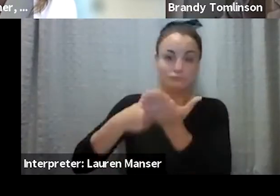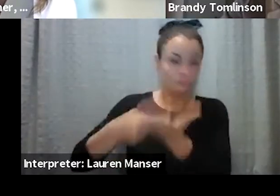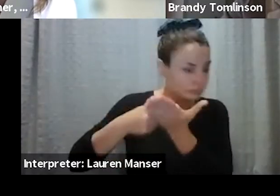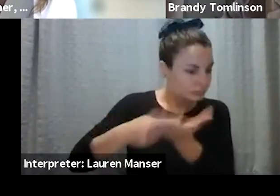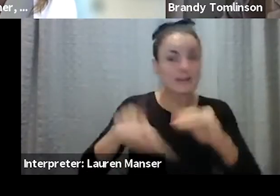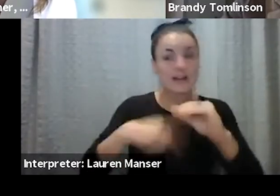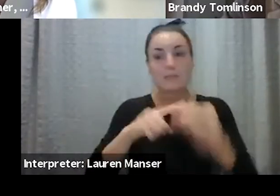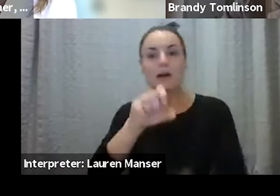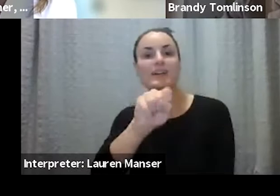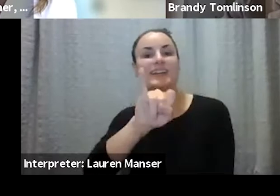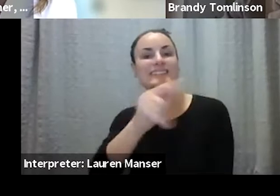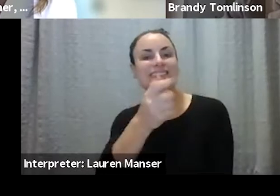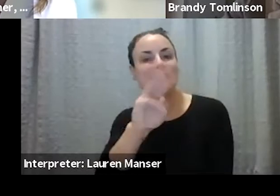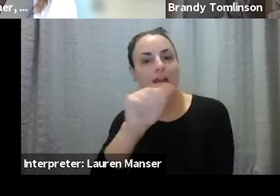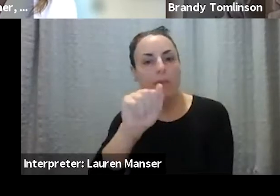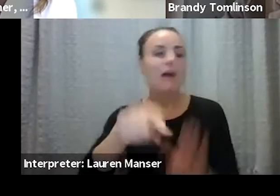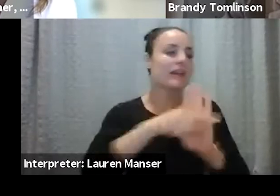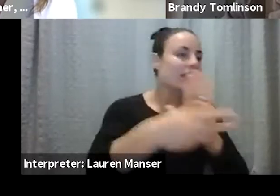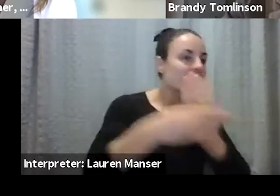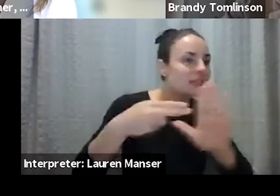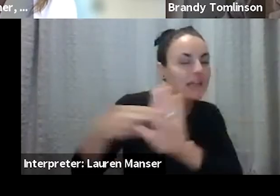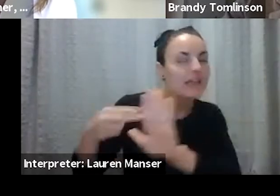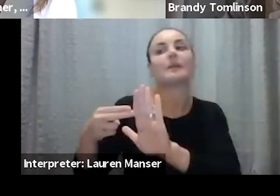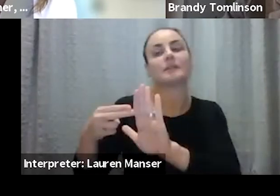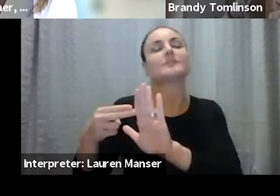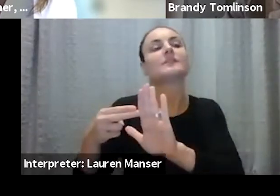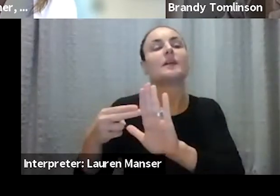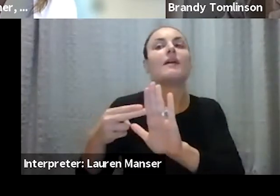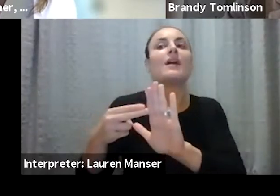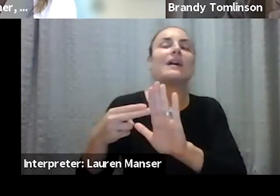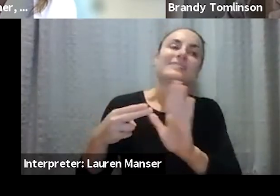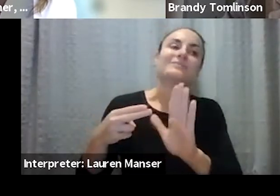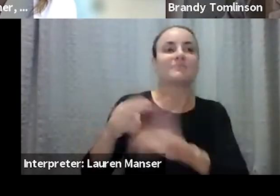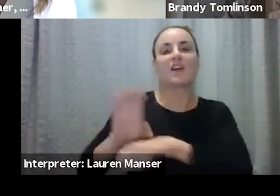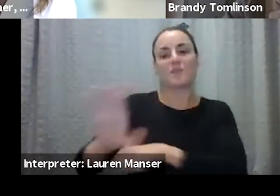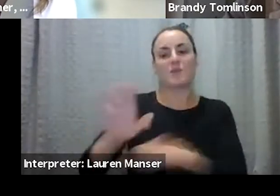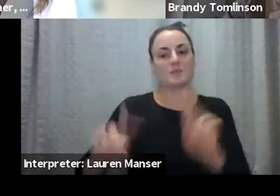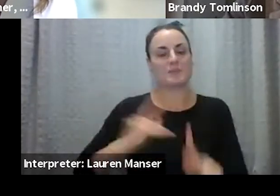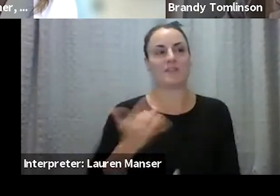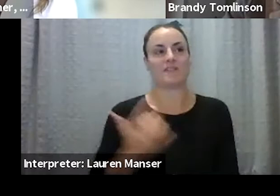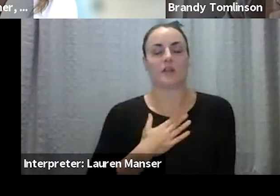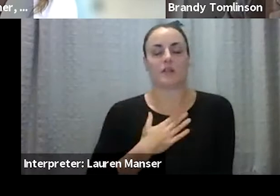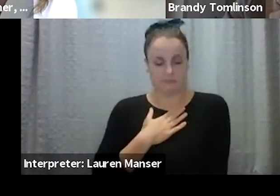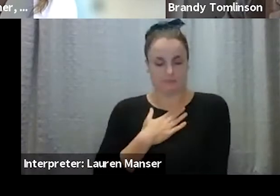to feel hesitant to disclose their disabilities, but employers can be either the contributors